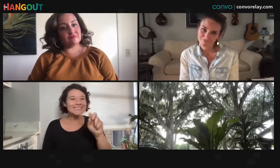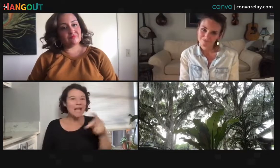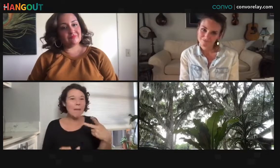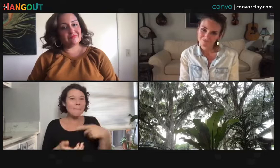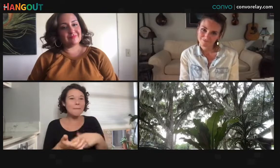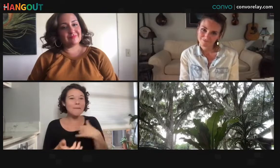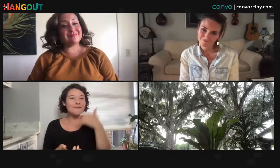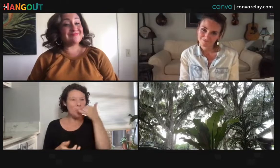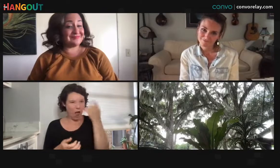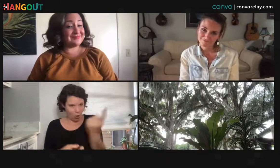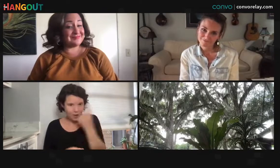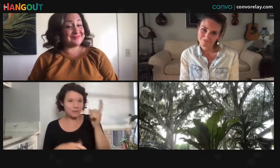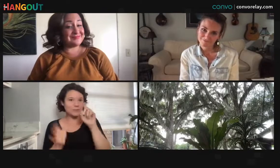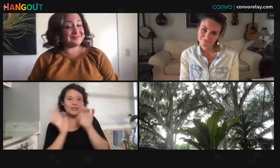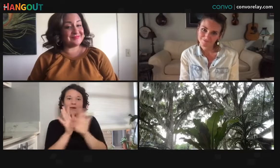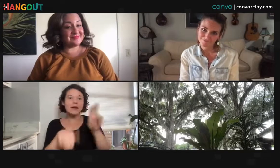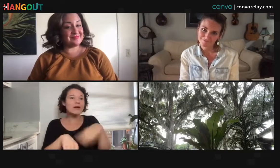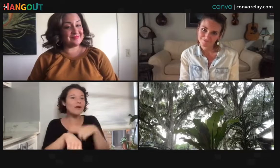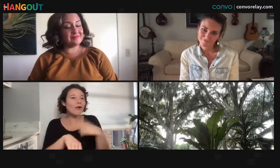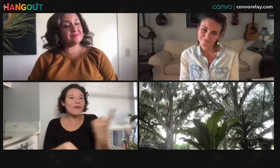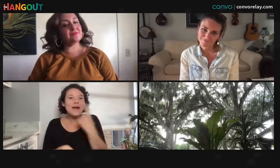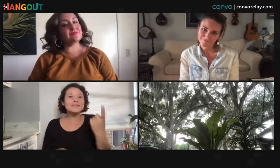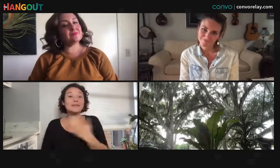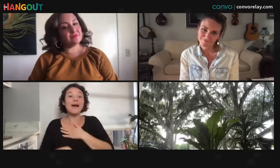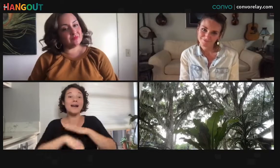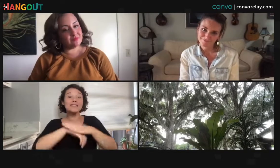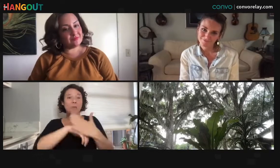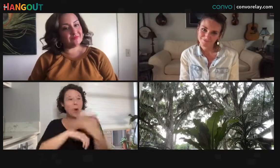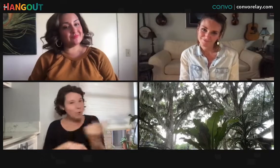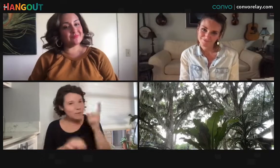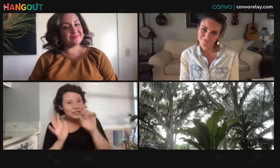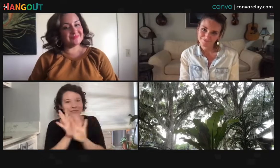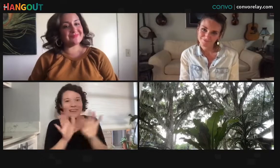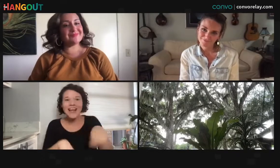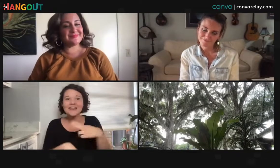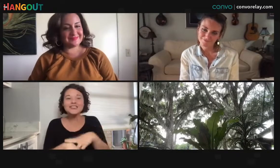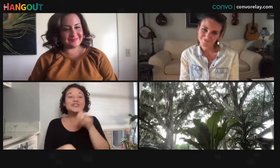can put up pictures of plants my desktop always has some sort of picture of